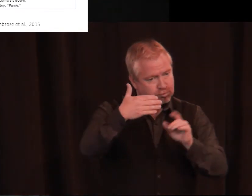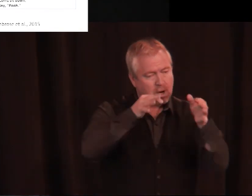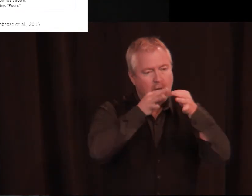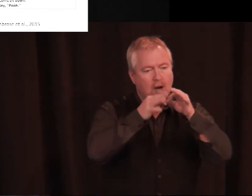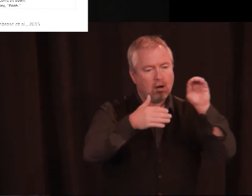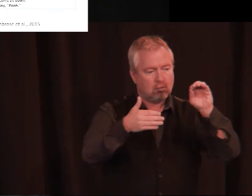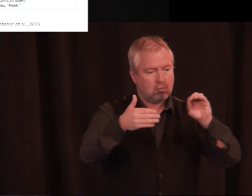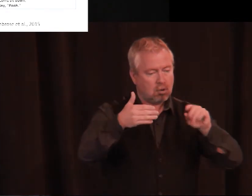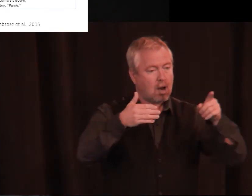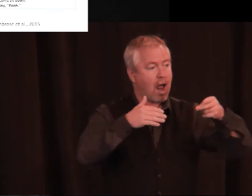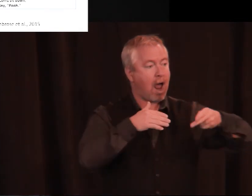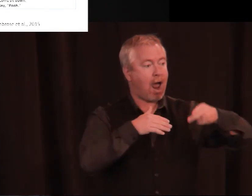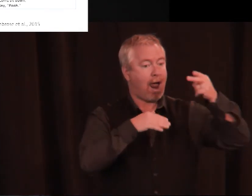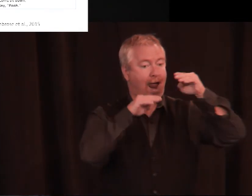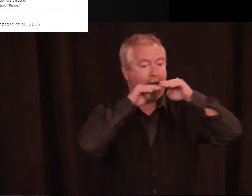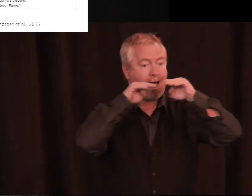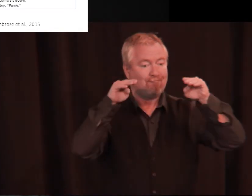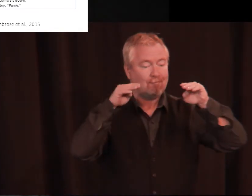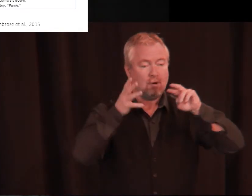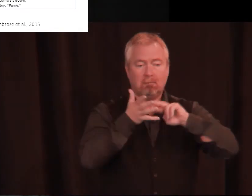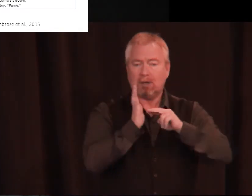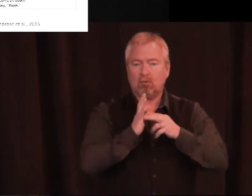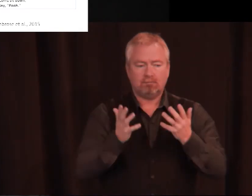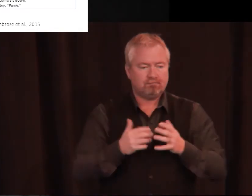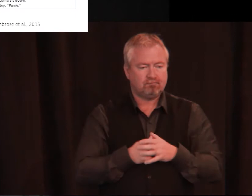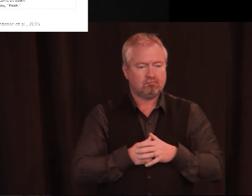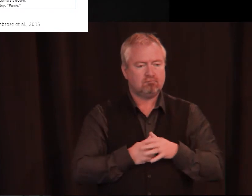are they following the child's lead in the conversation,